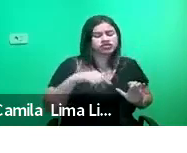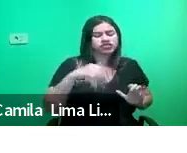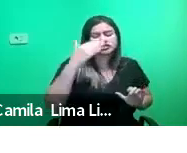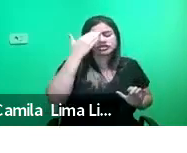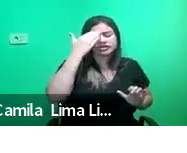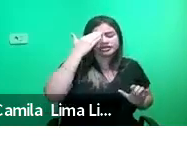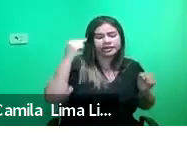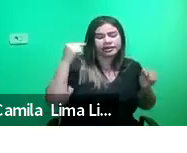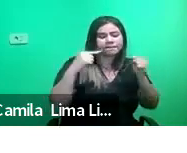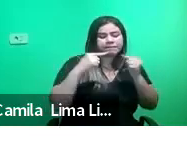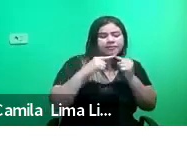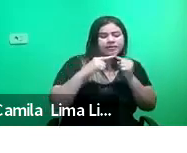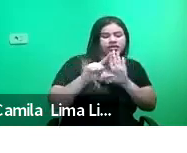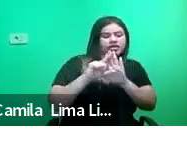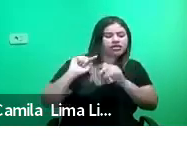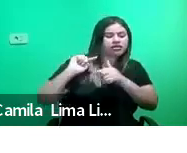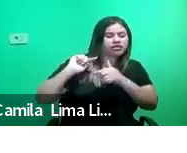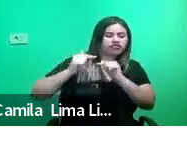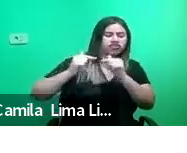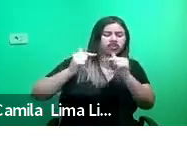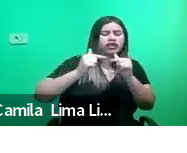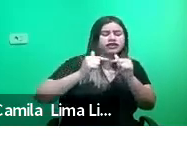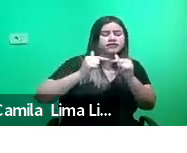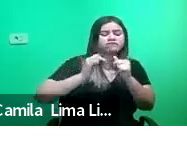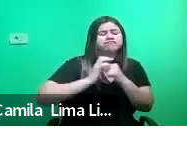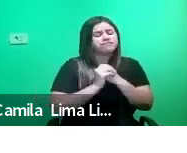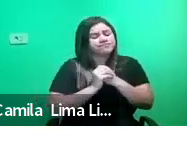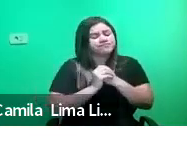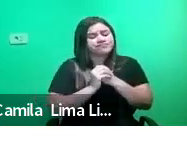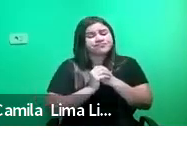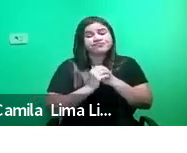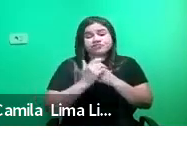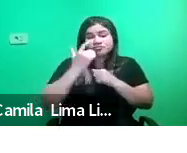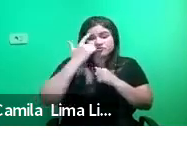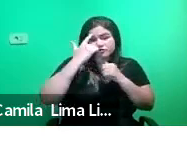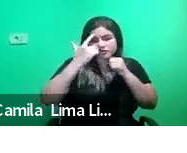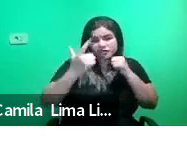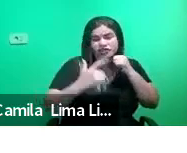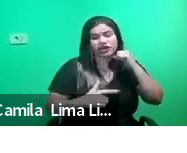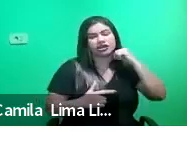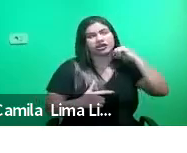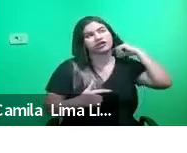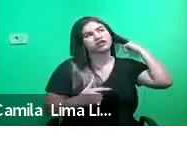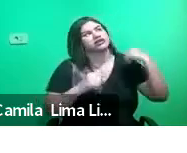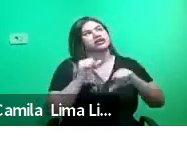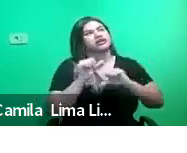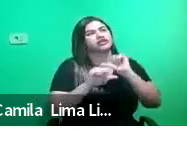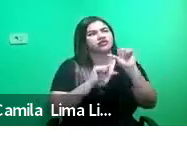law w is this a is this a law of social transformation a law of social transformation, of struggle, resistance